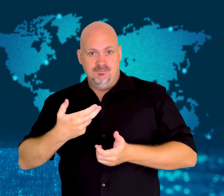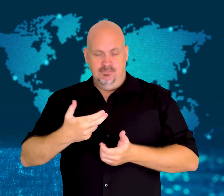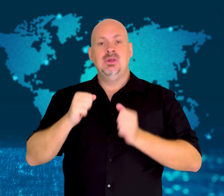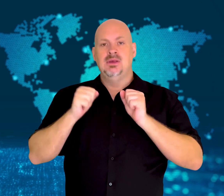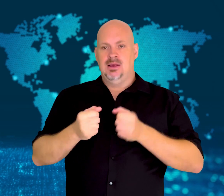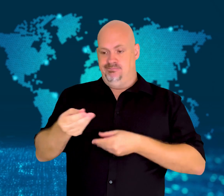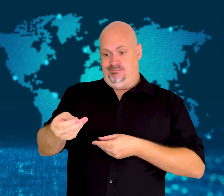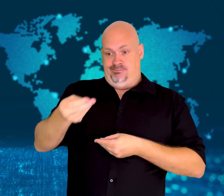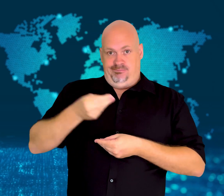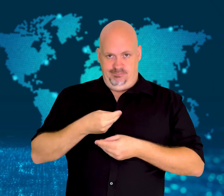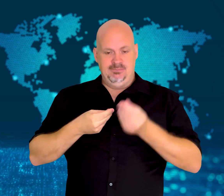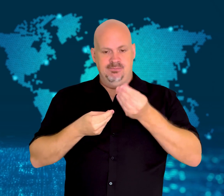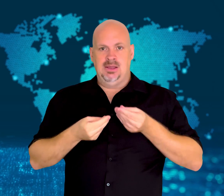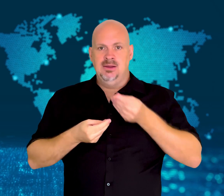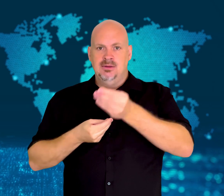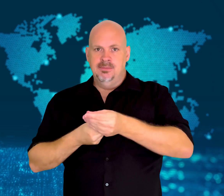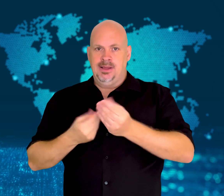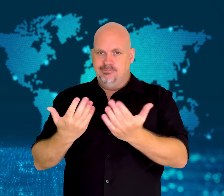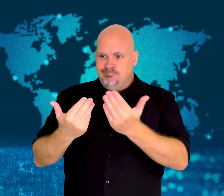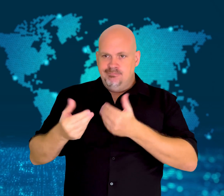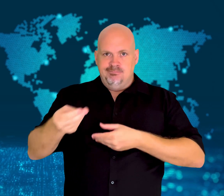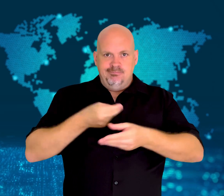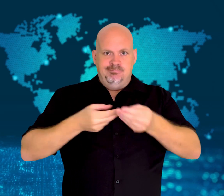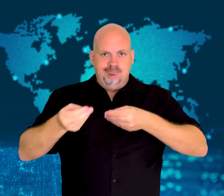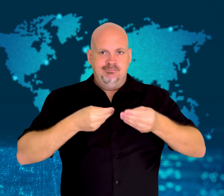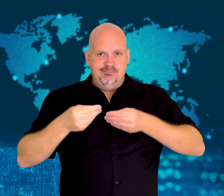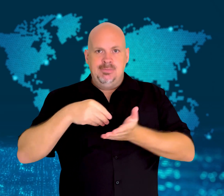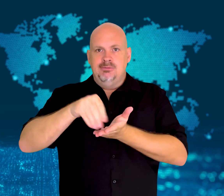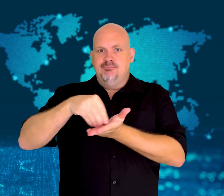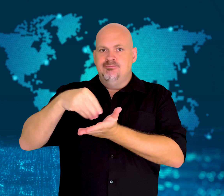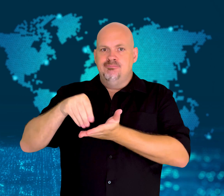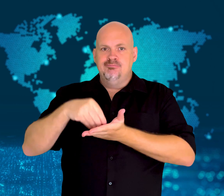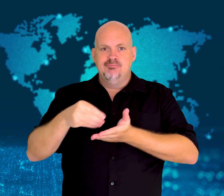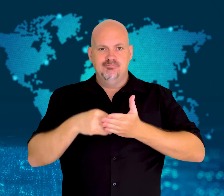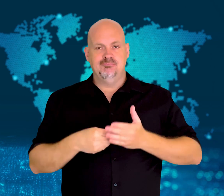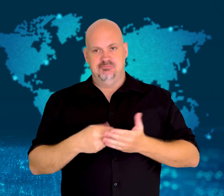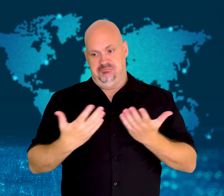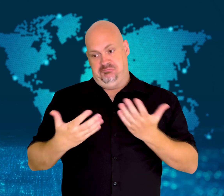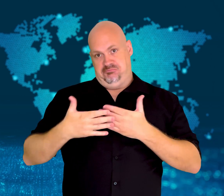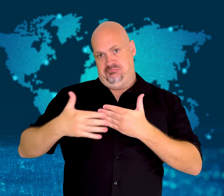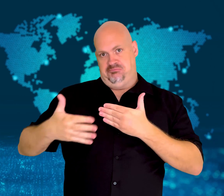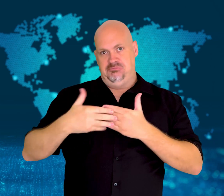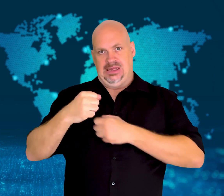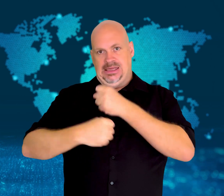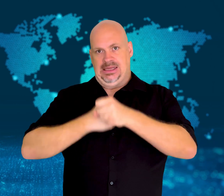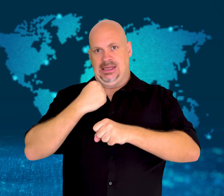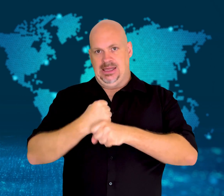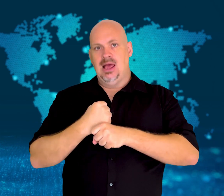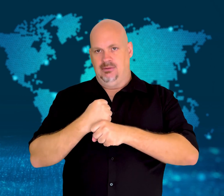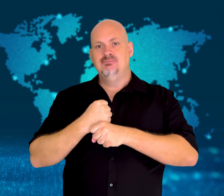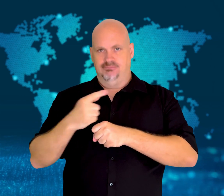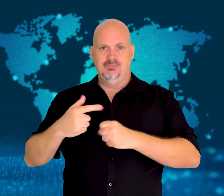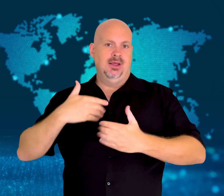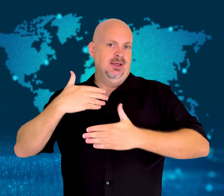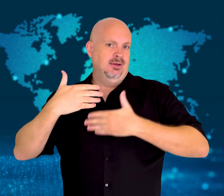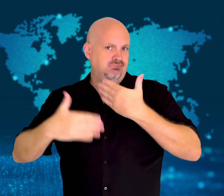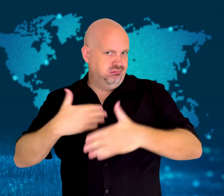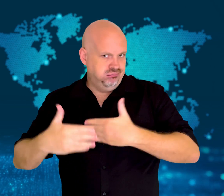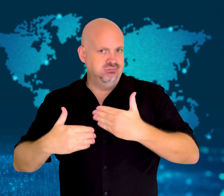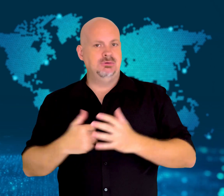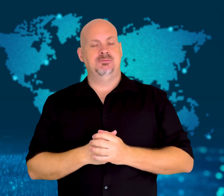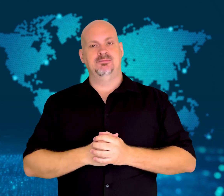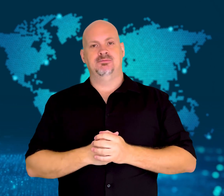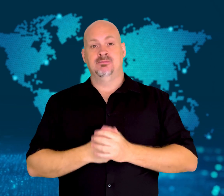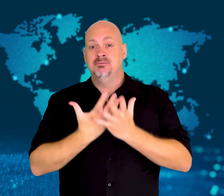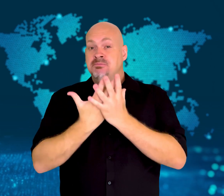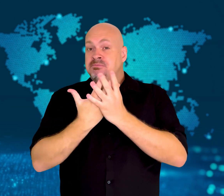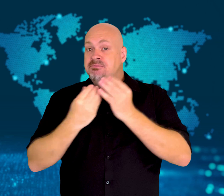A buyback program for those weapons will begin by the end of this year,